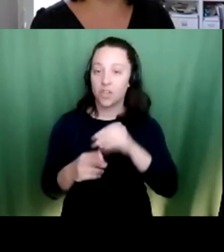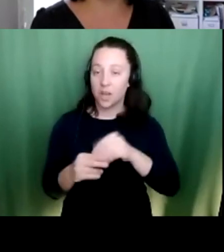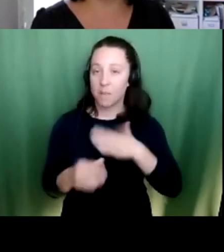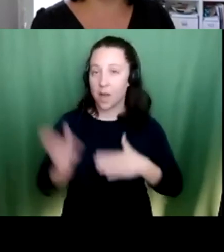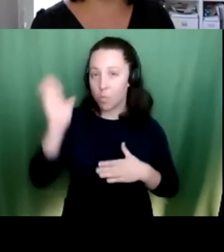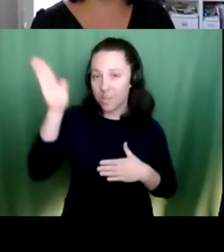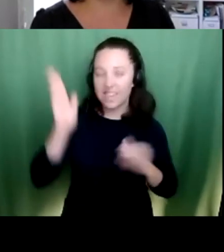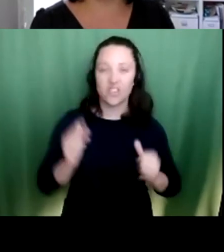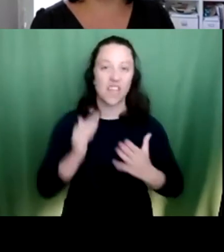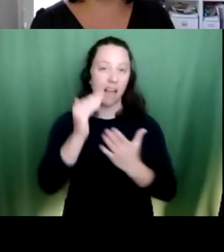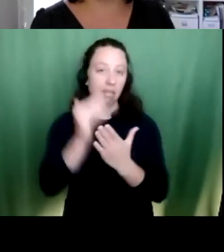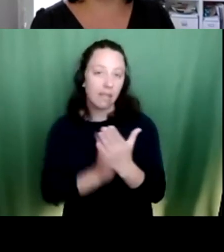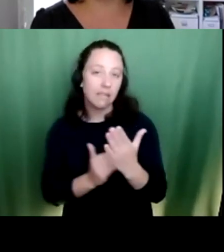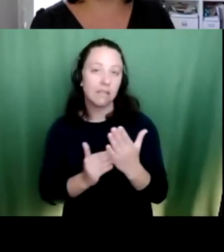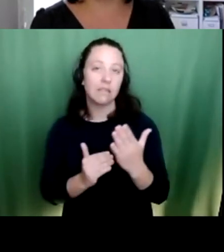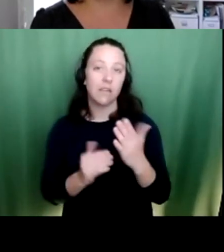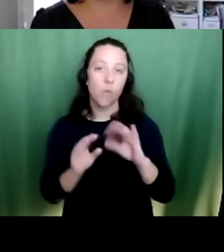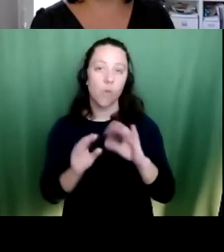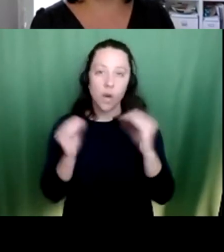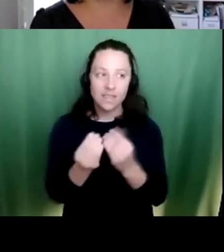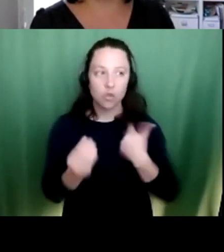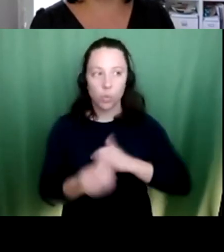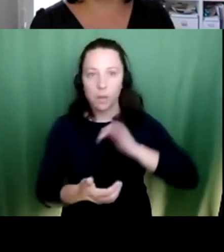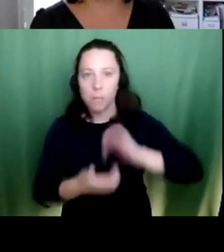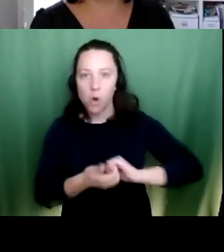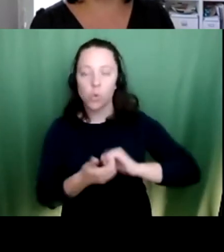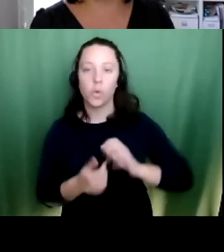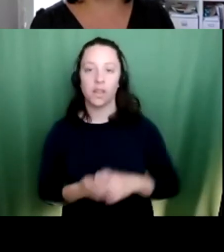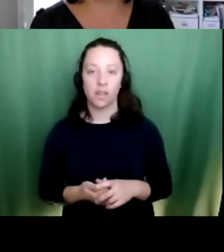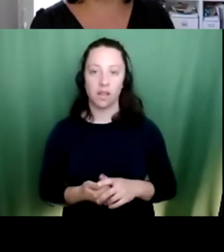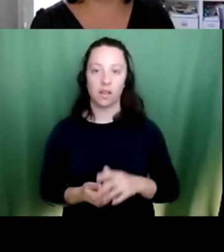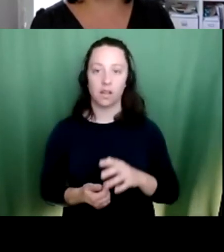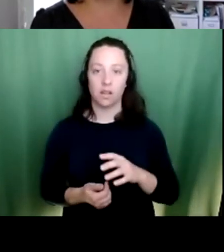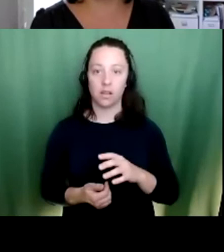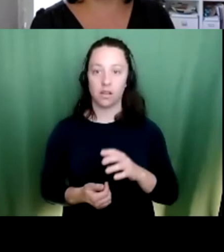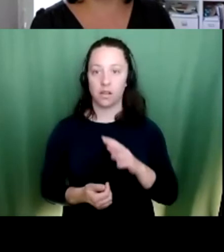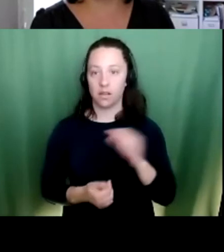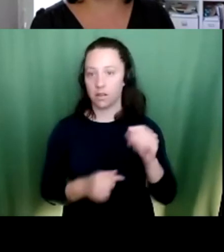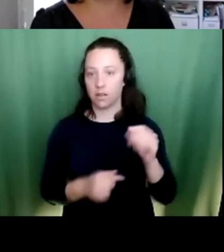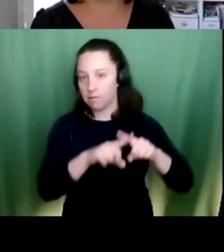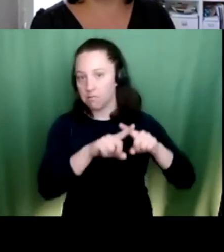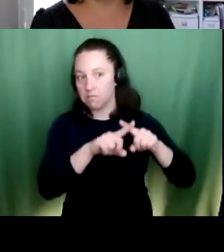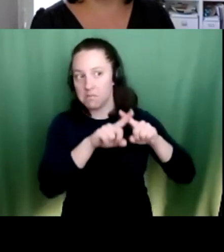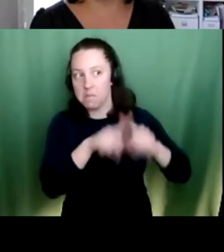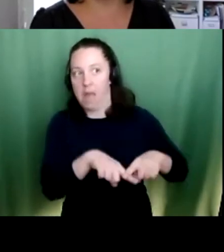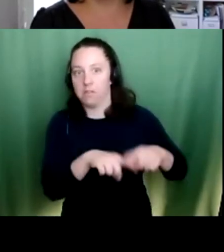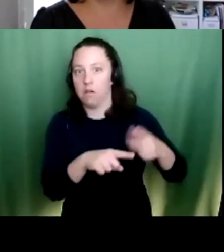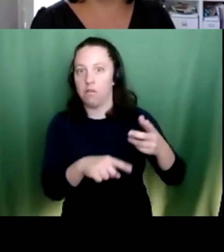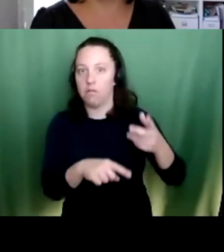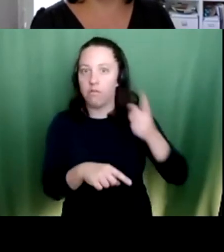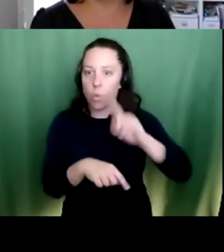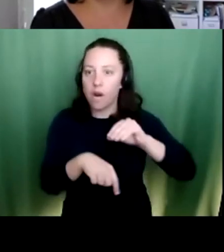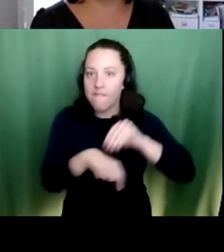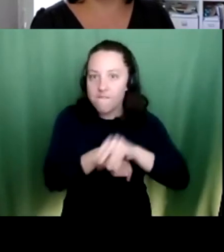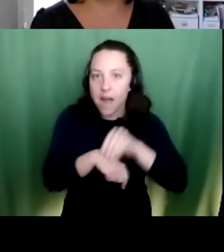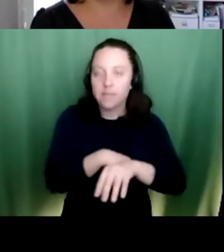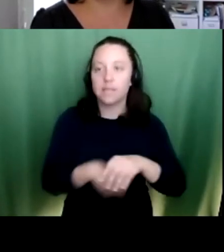organizations that we partner with and depend on for advice and counsel for all our access